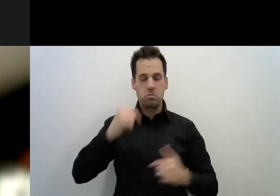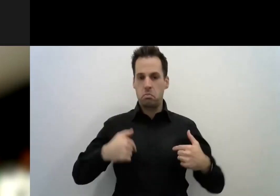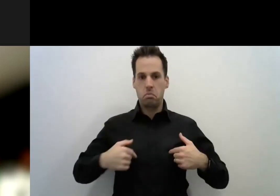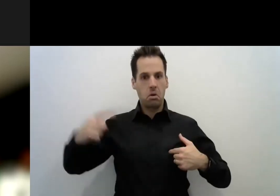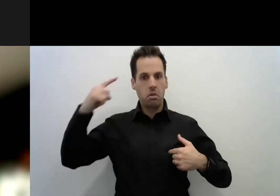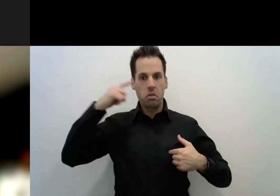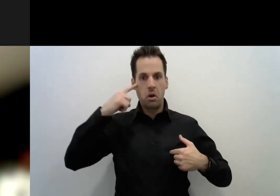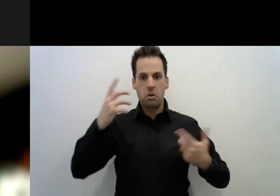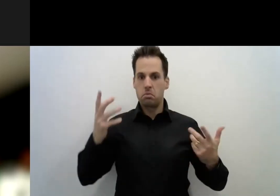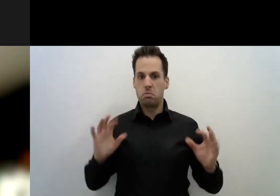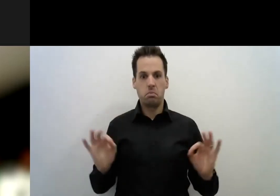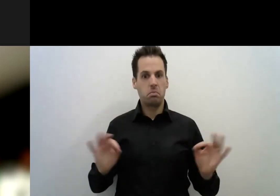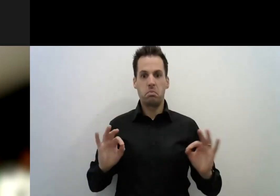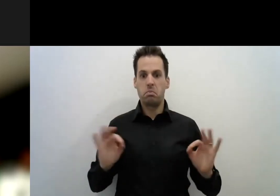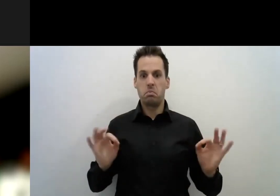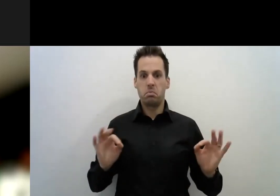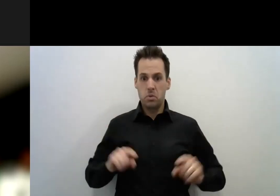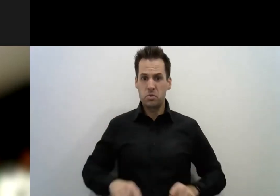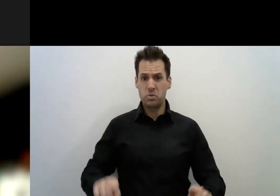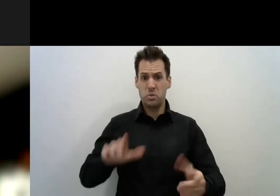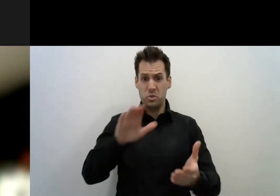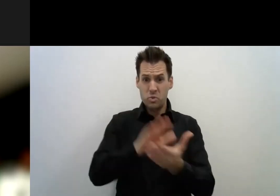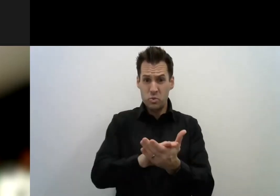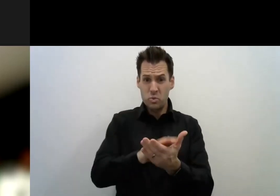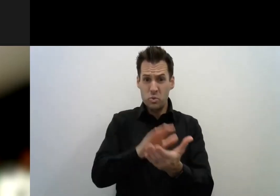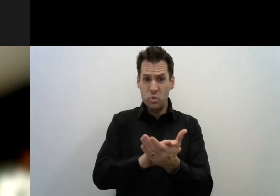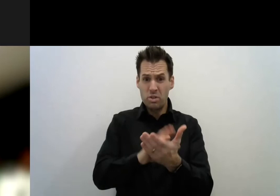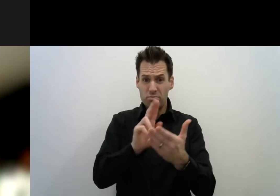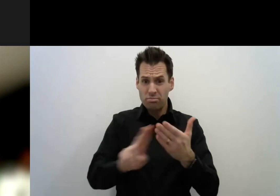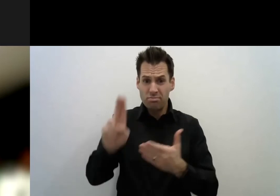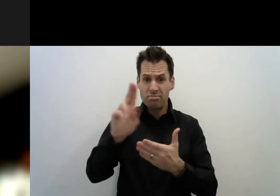that that would have occurred in an academic setting considering you know the purpose that